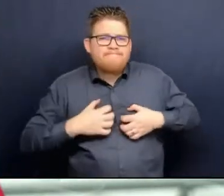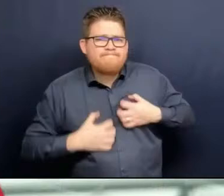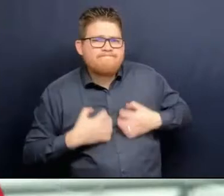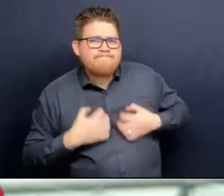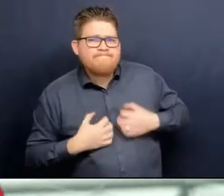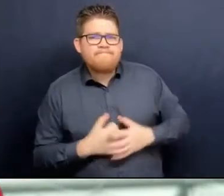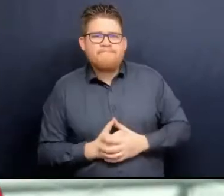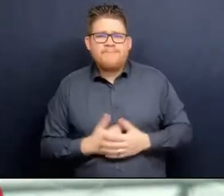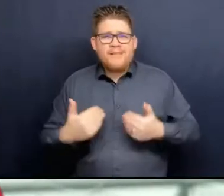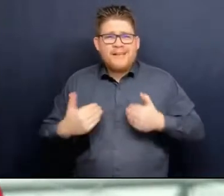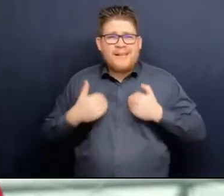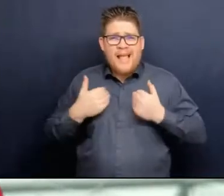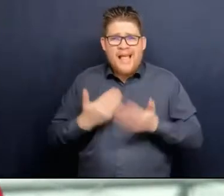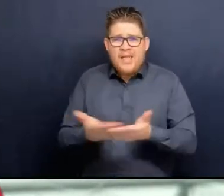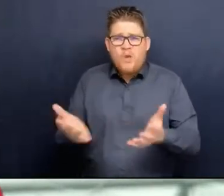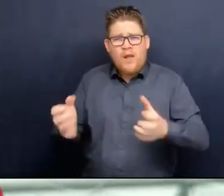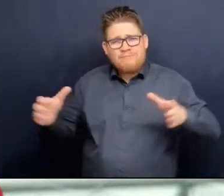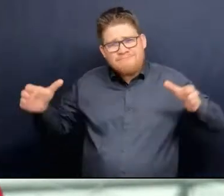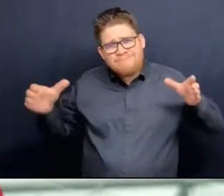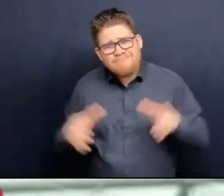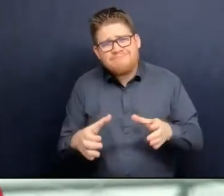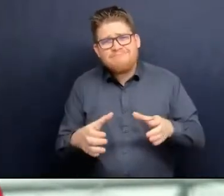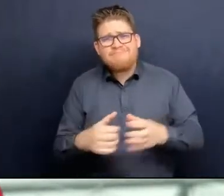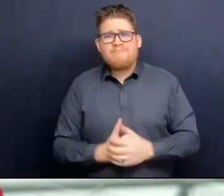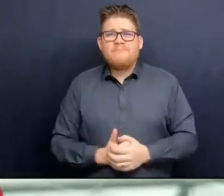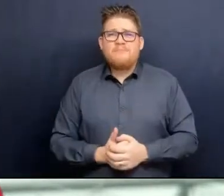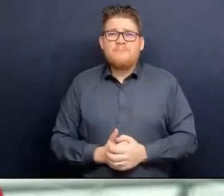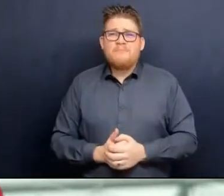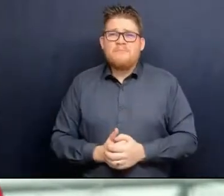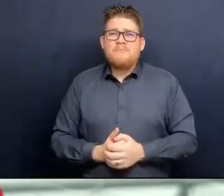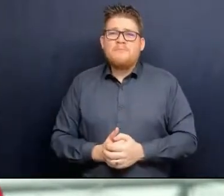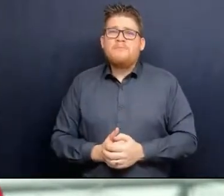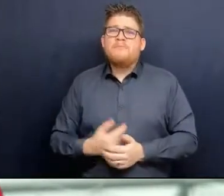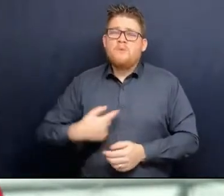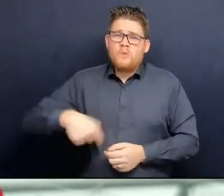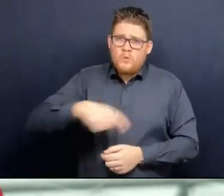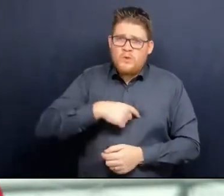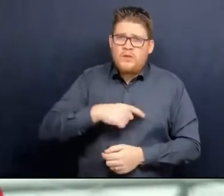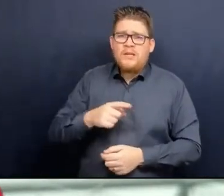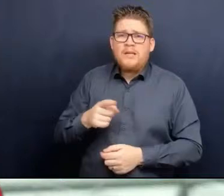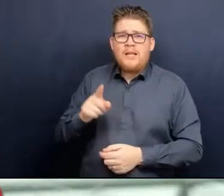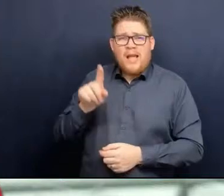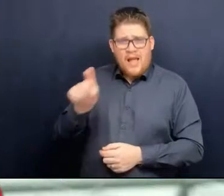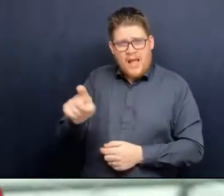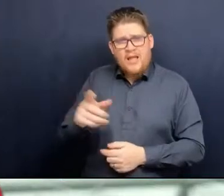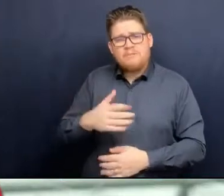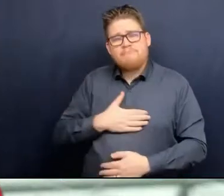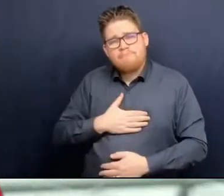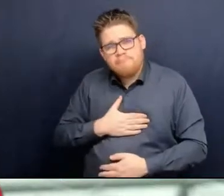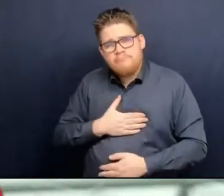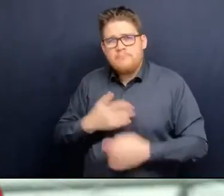younger people. And yes, you know, we do ask you to wear